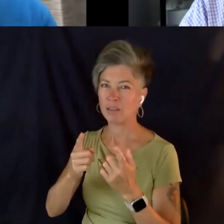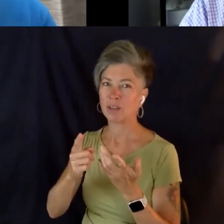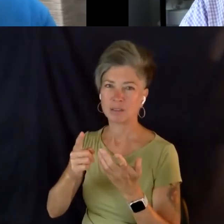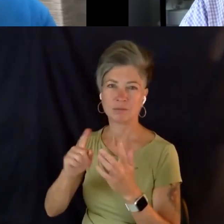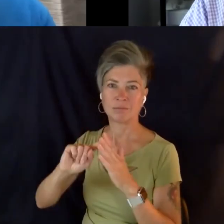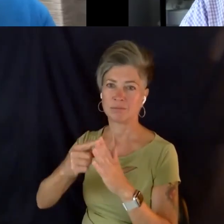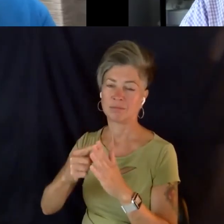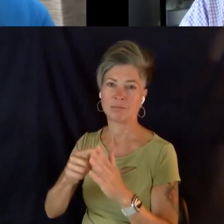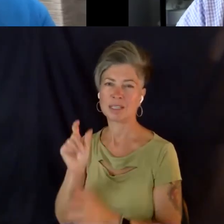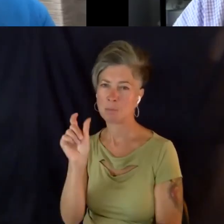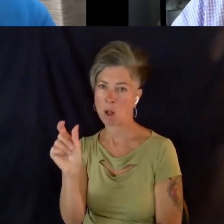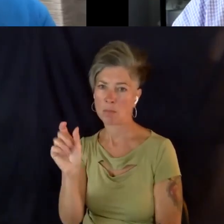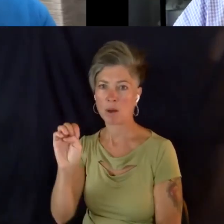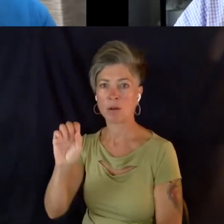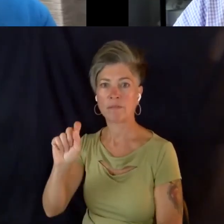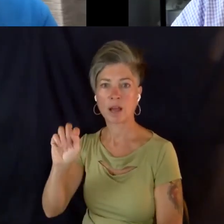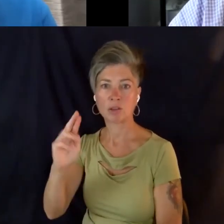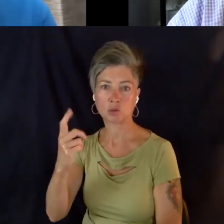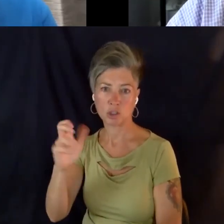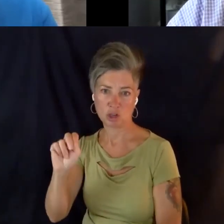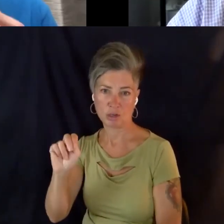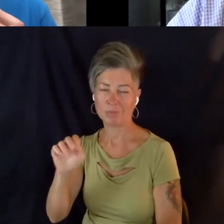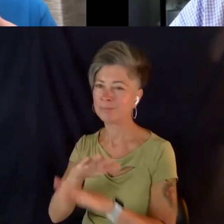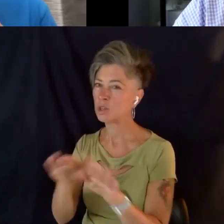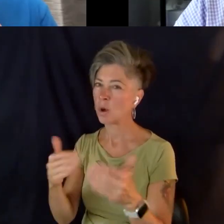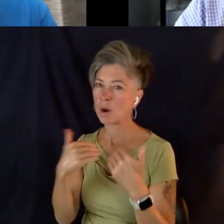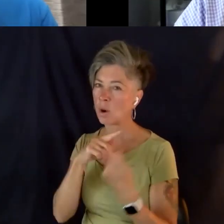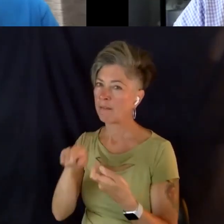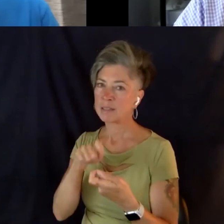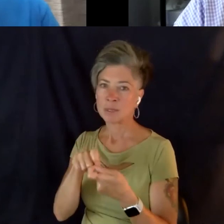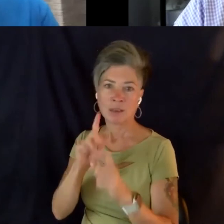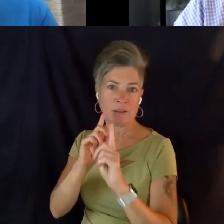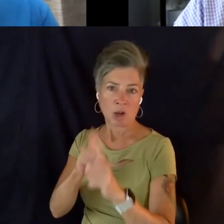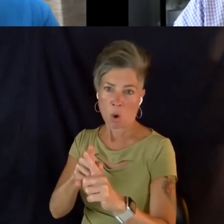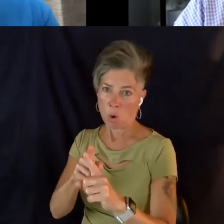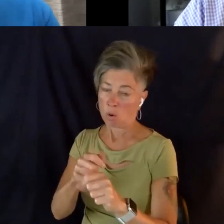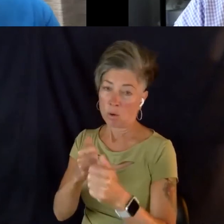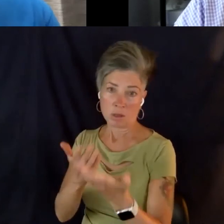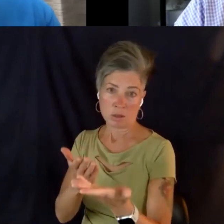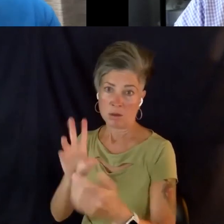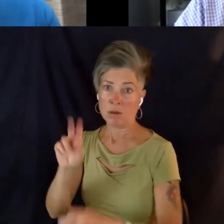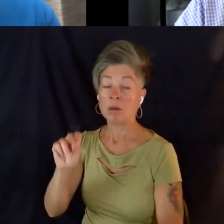So that I don't have a specific goal to to recommend, but I do know that some of my patients